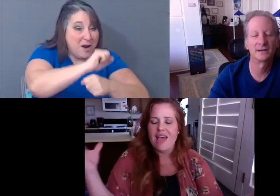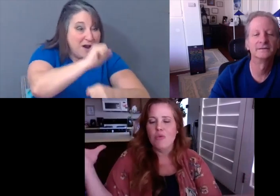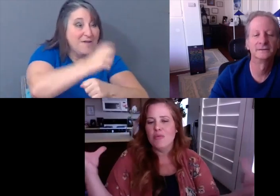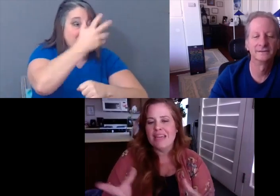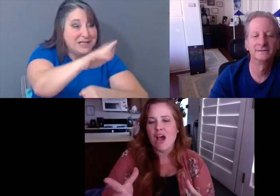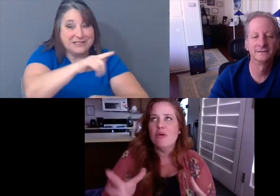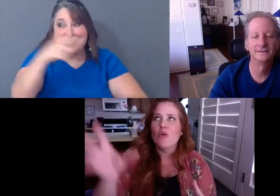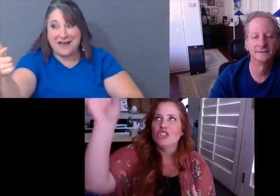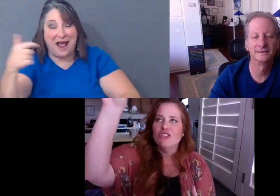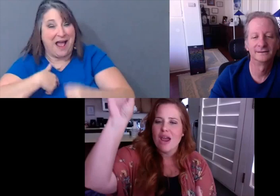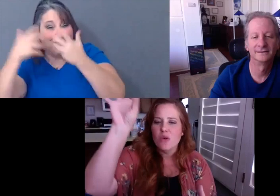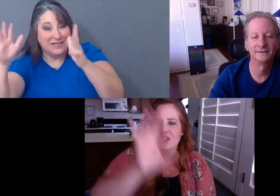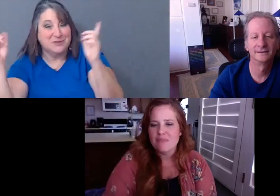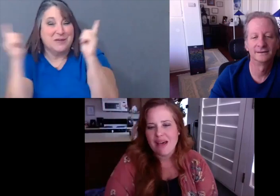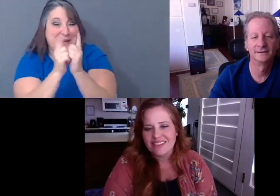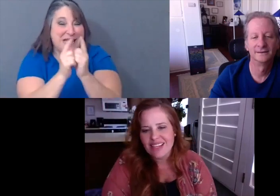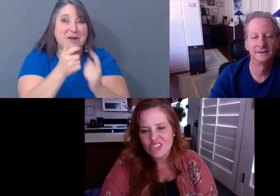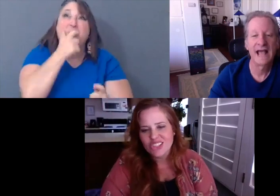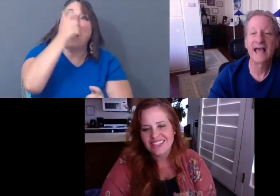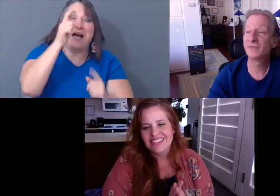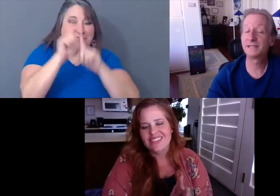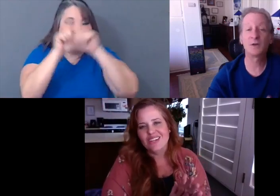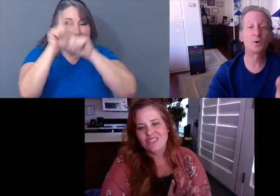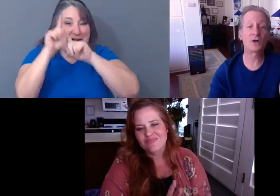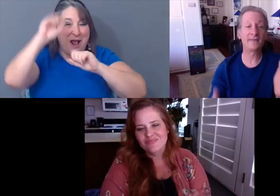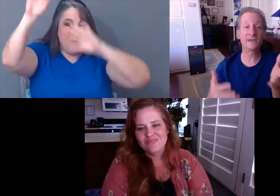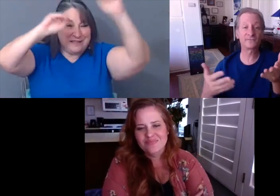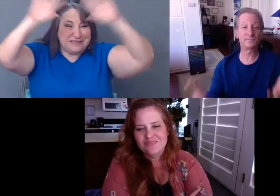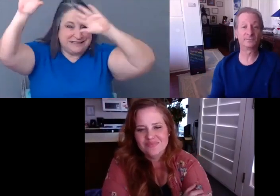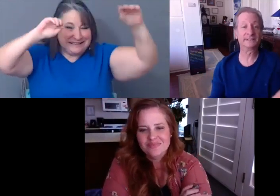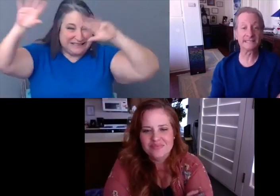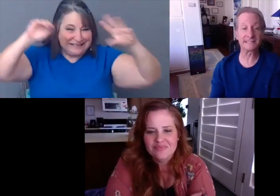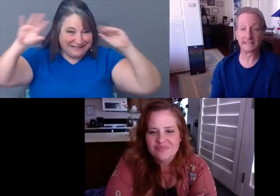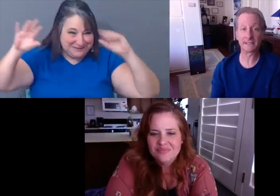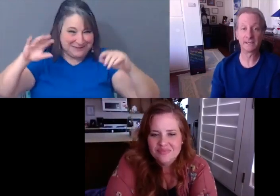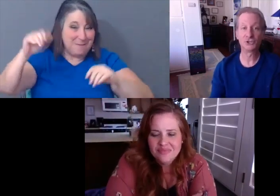and we would meet up and watch the fireworks backstage. And then, well, and then from Disney,